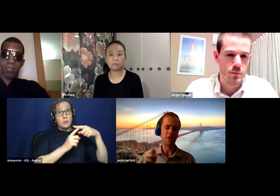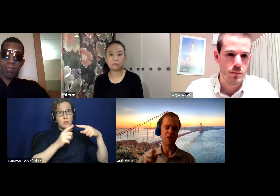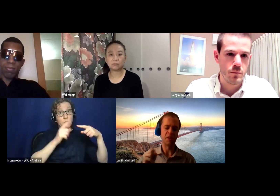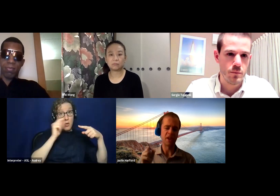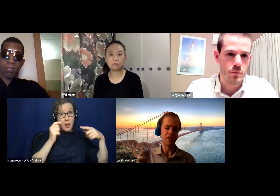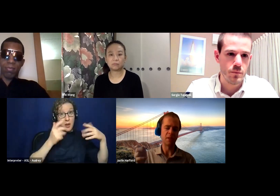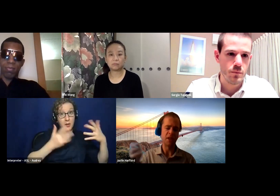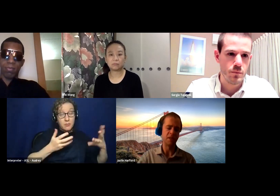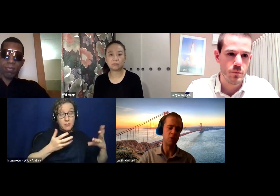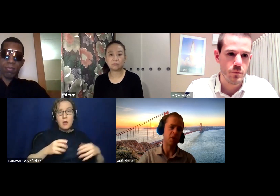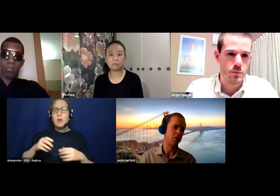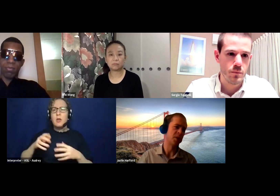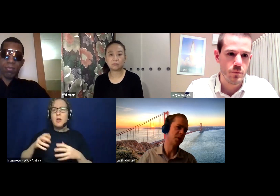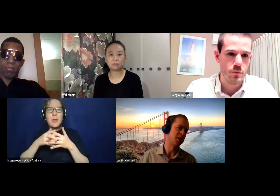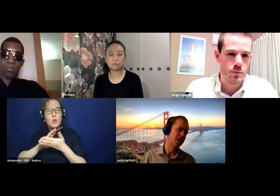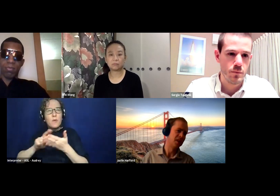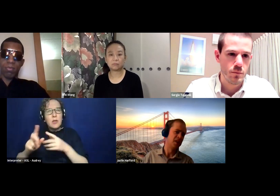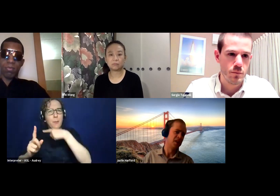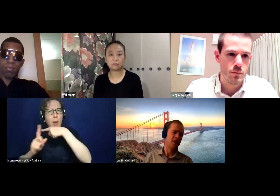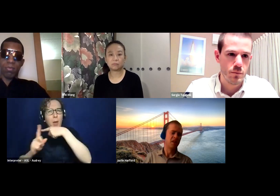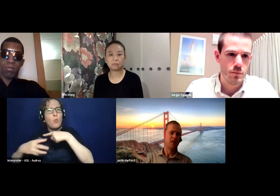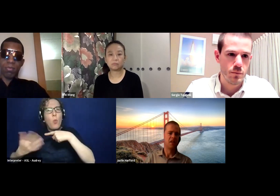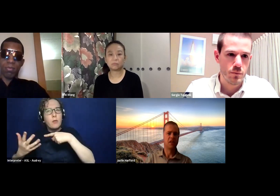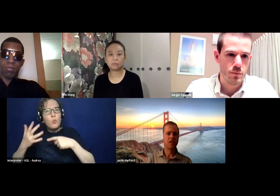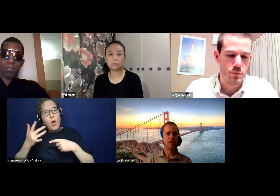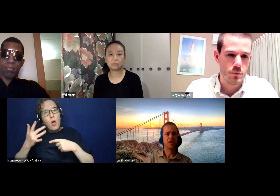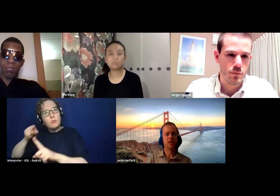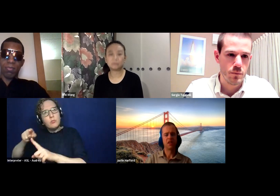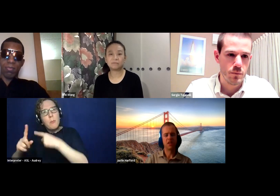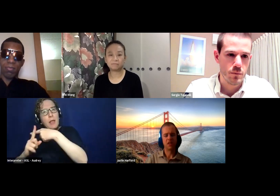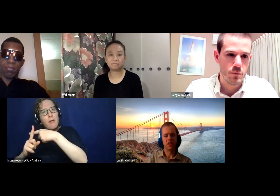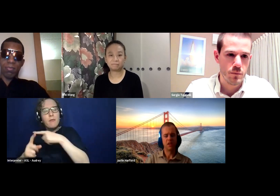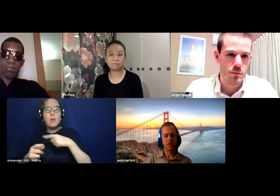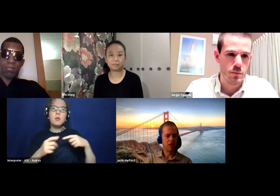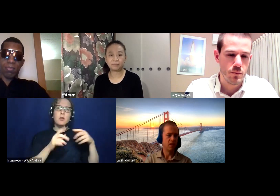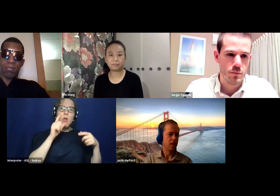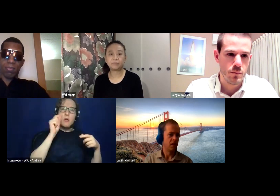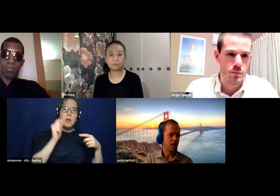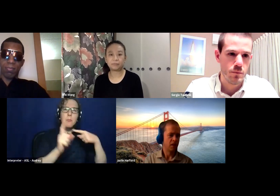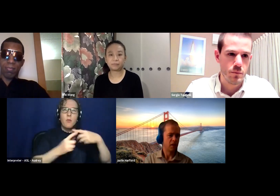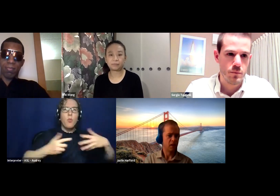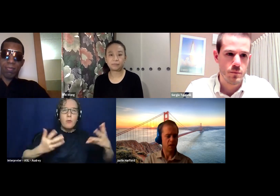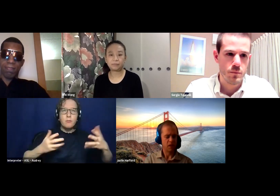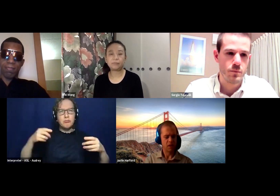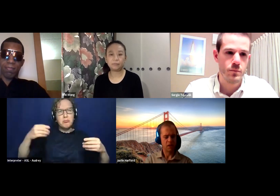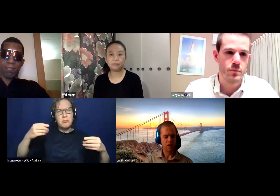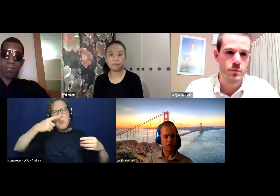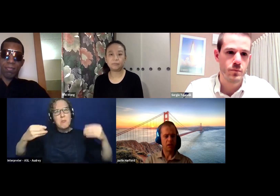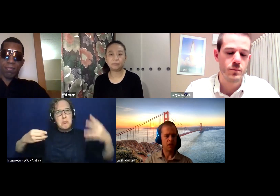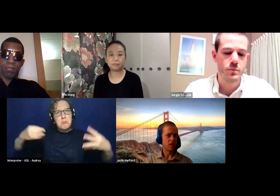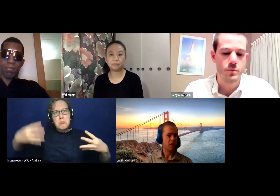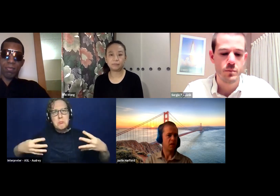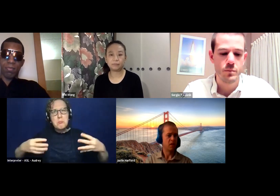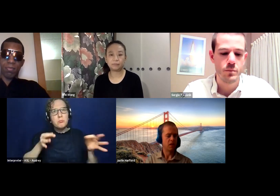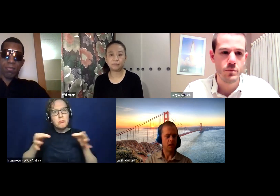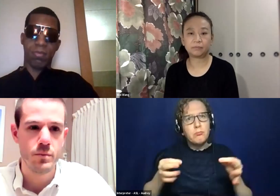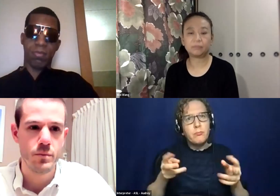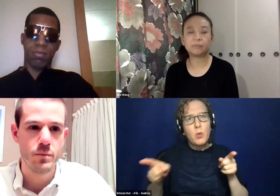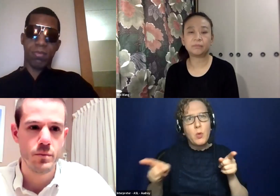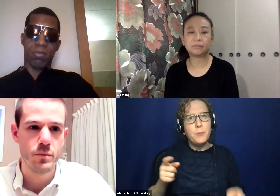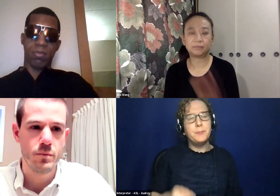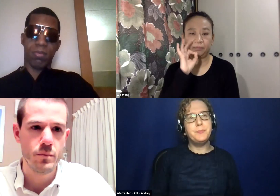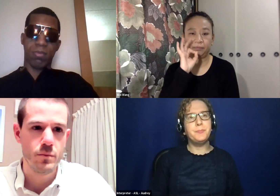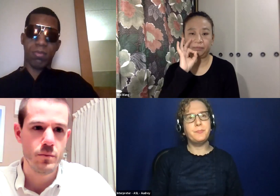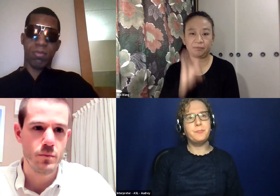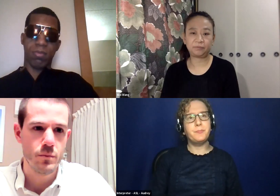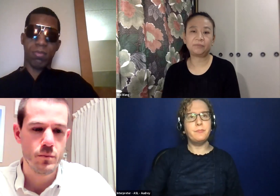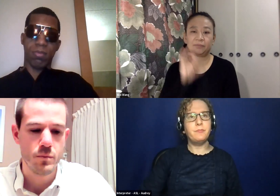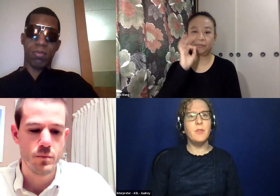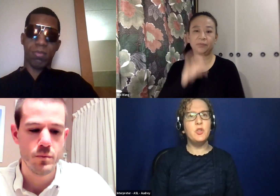considering trying to make this tough choice? >> WEI WANG: